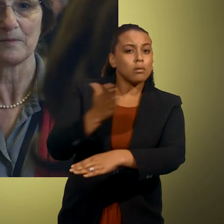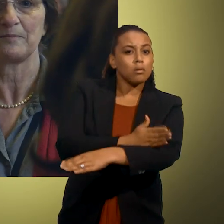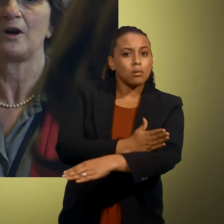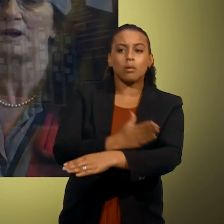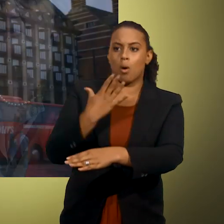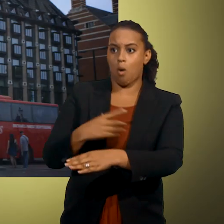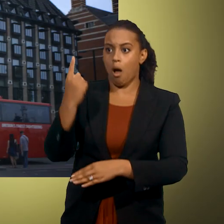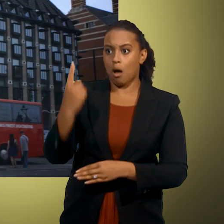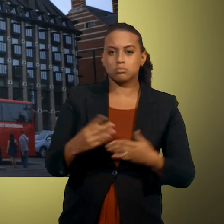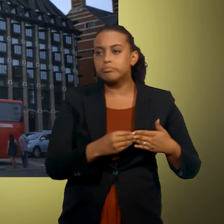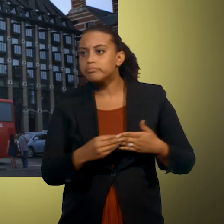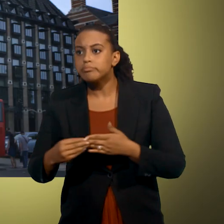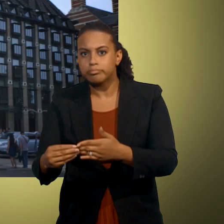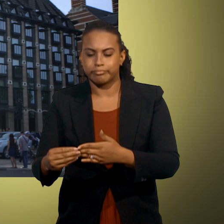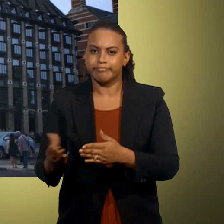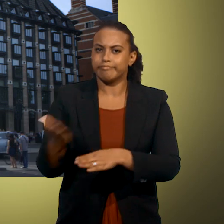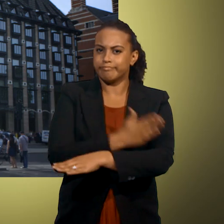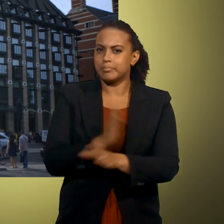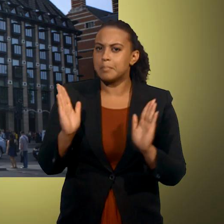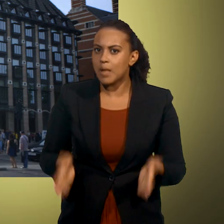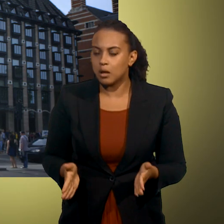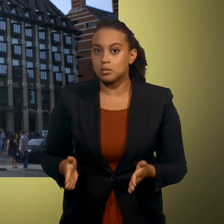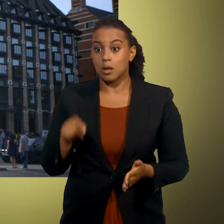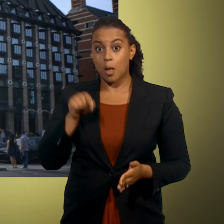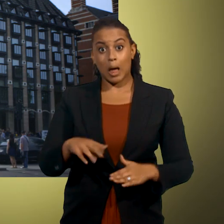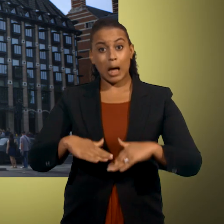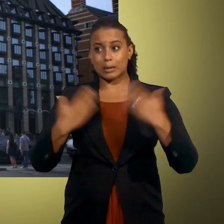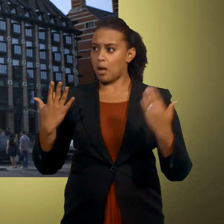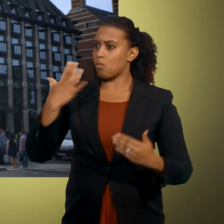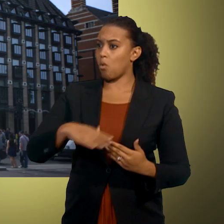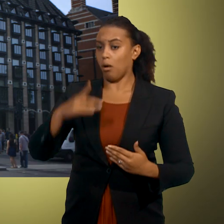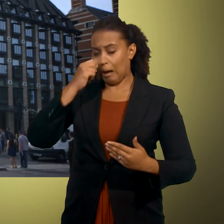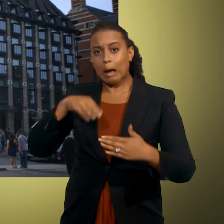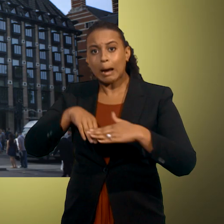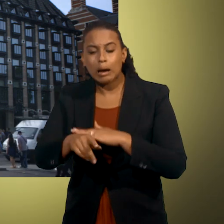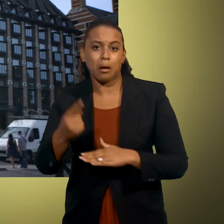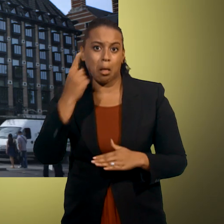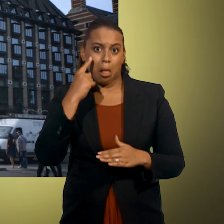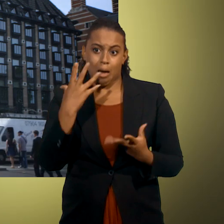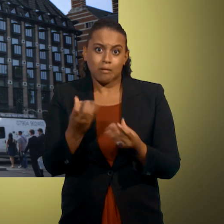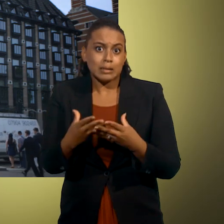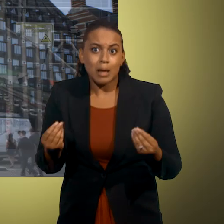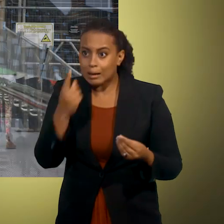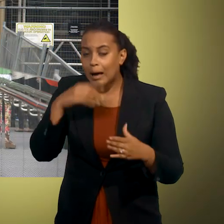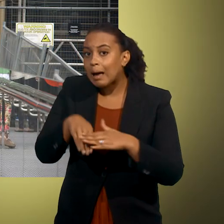On-the-day tickets, subject to availability, can be purchased from the ticket office at the front of Portcullis House.